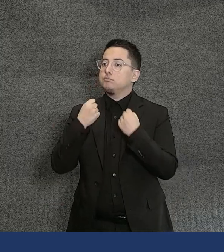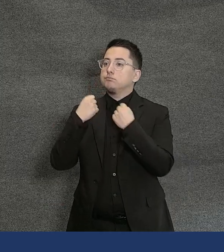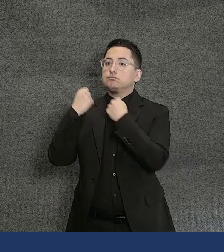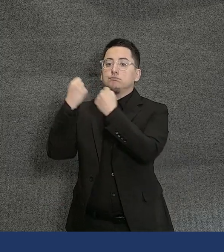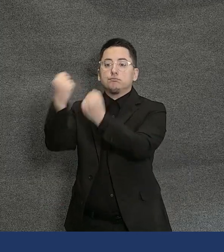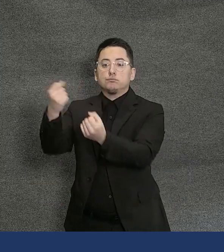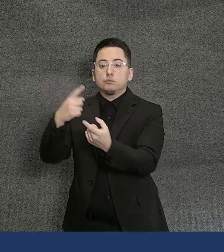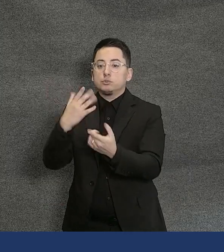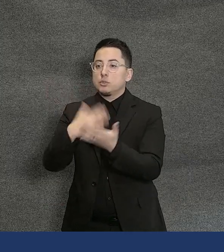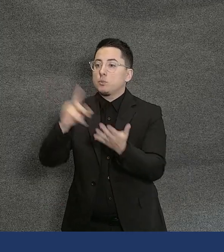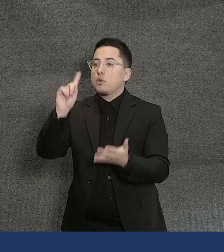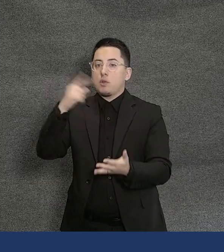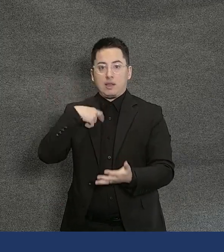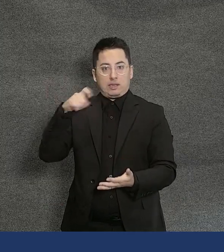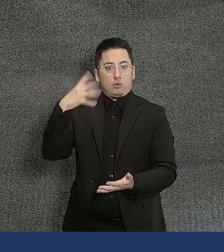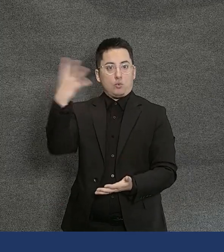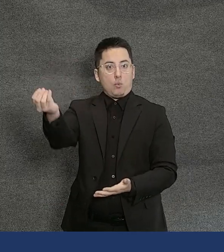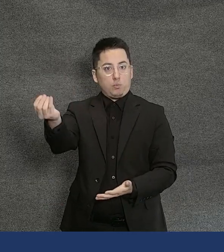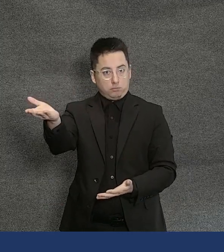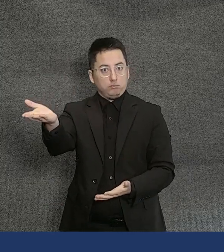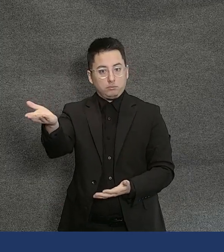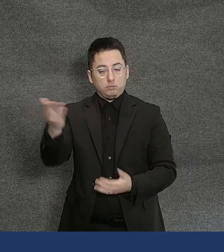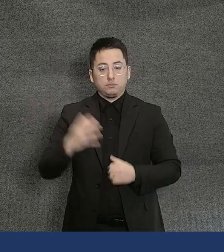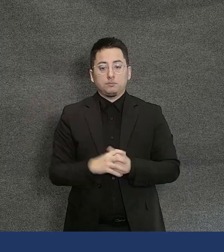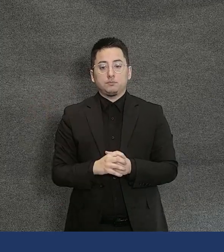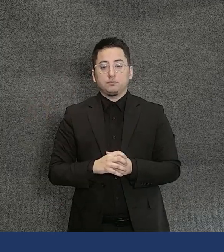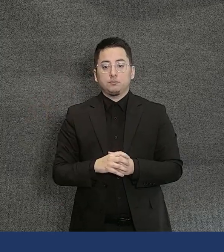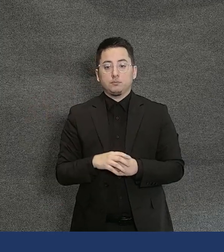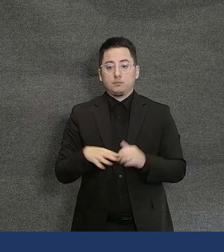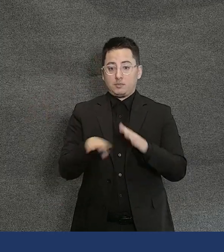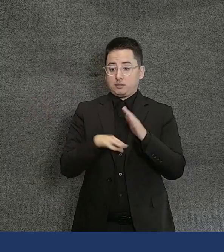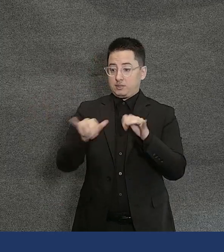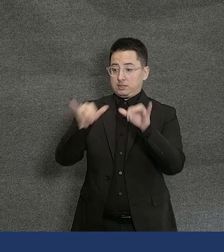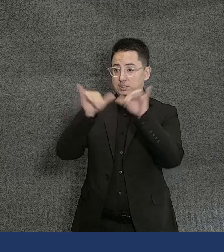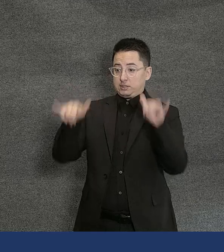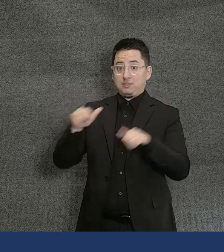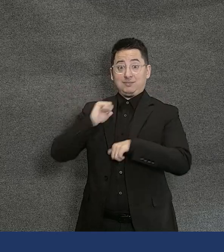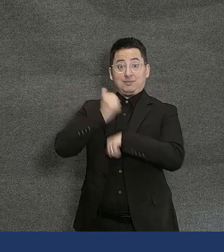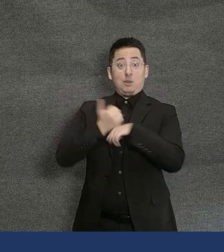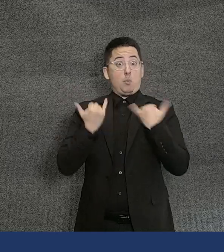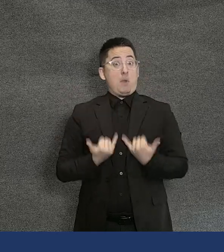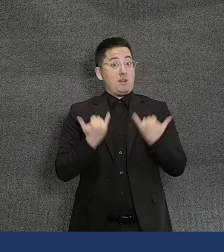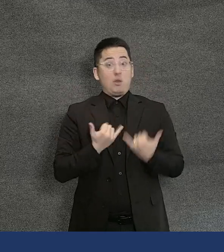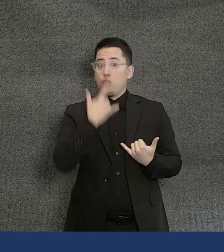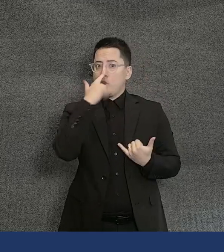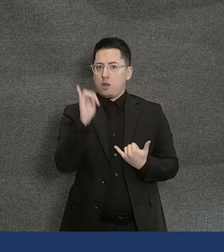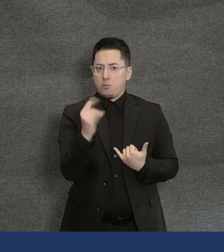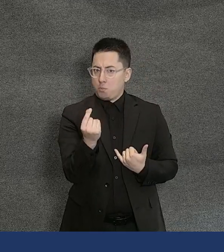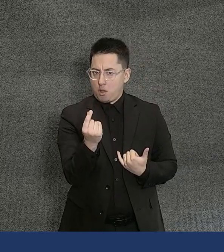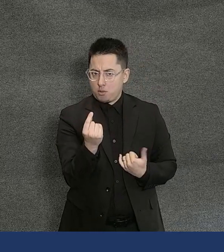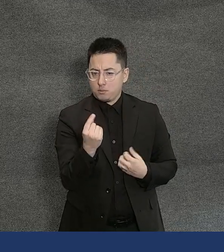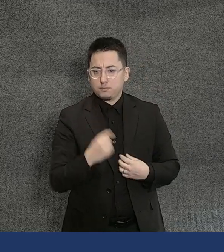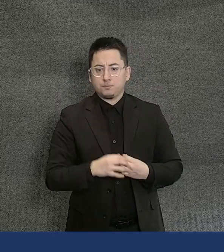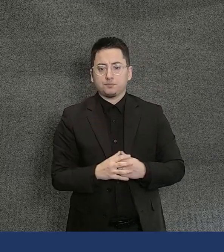Basically, the way the system is set up right now is that I have to plan my day way ahead of time